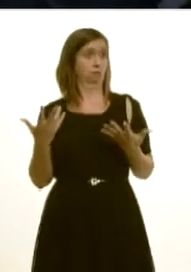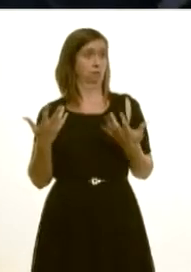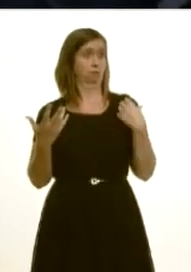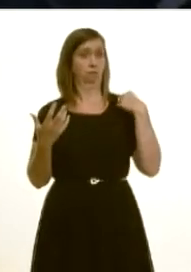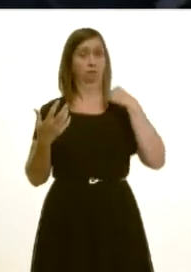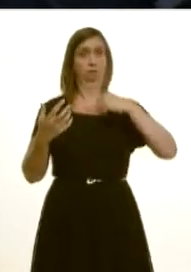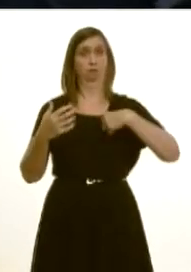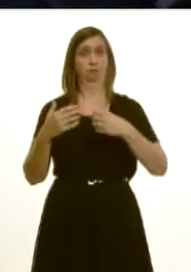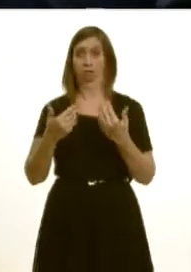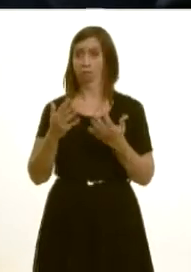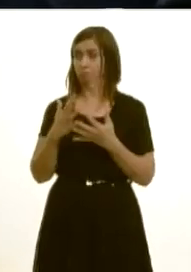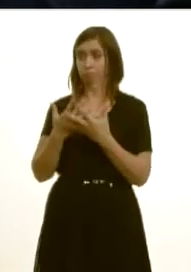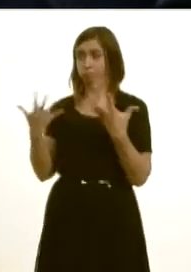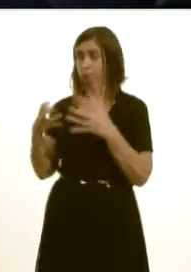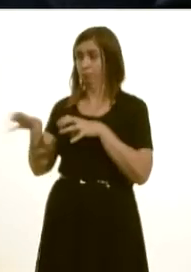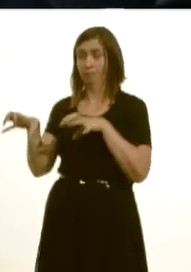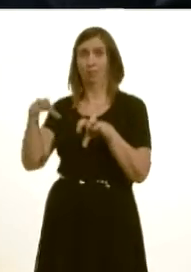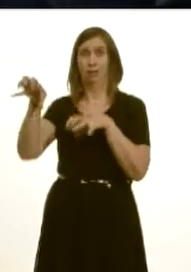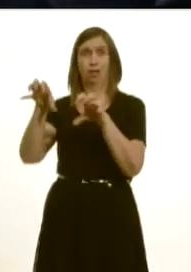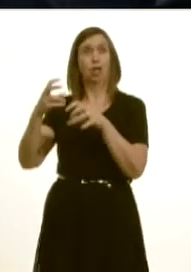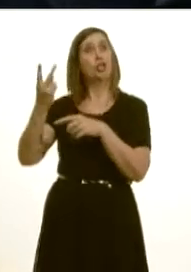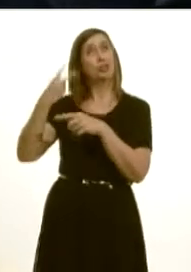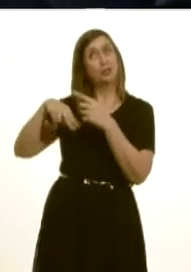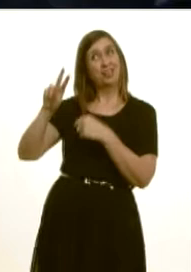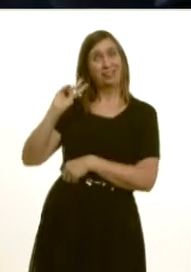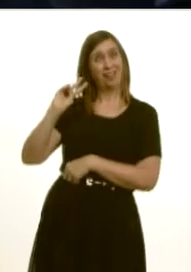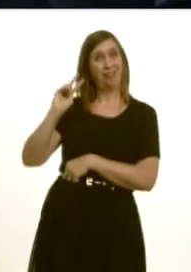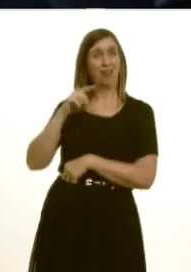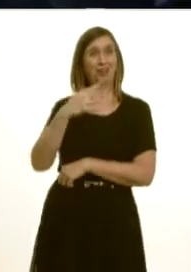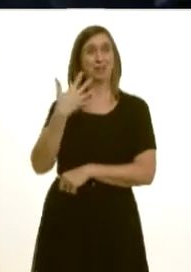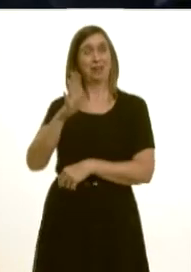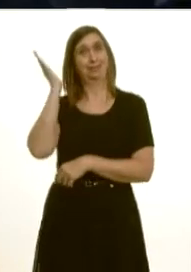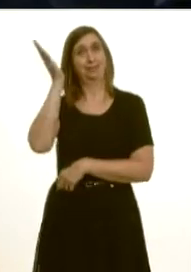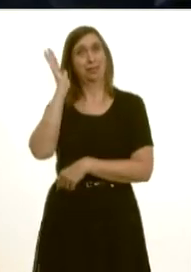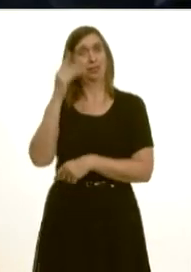in Wales. It is two years this week since you gave a speech pledging to investigate